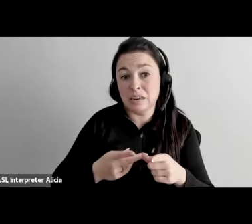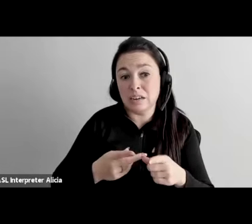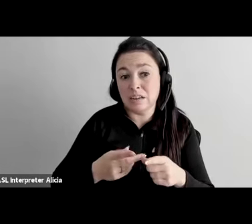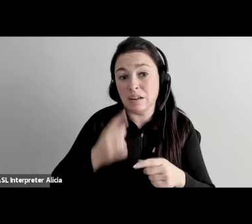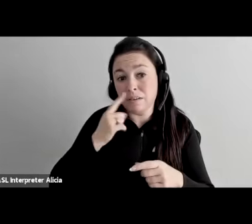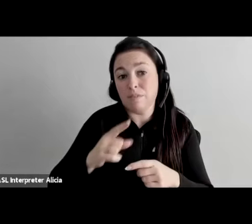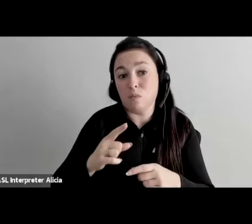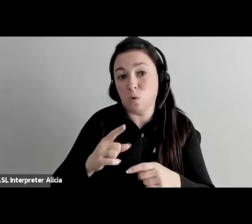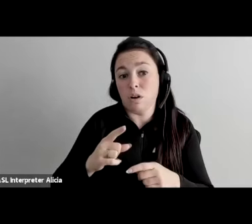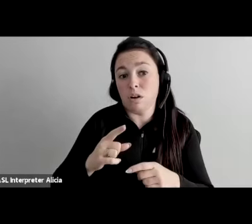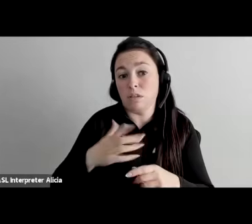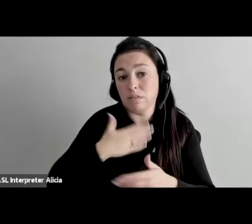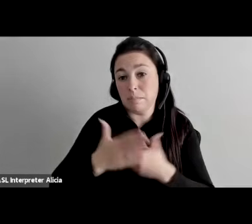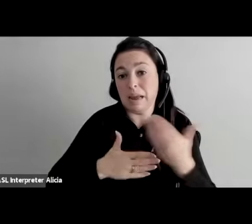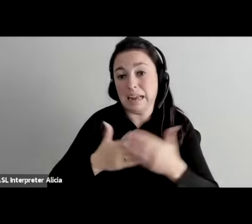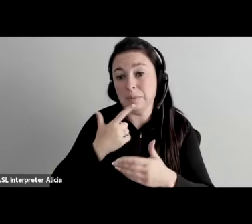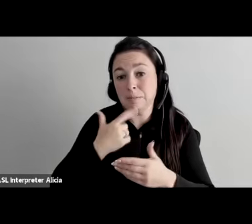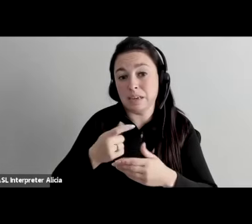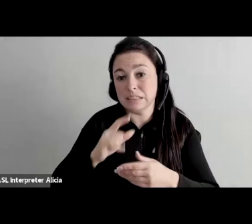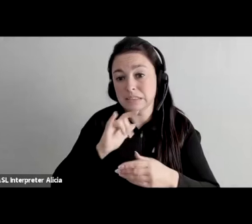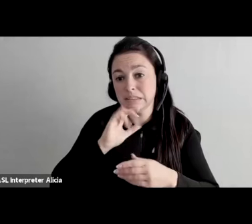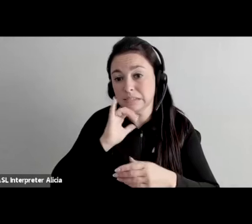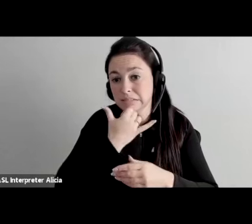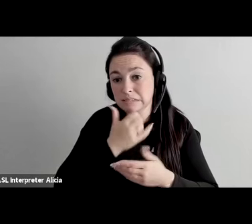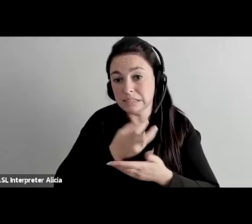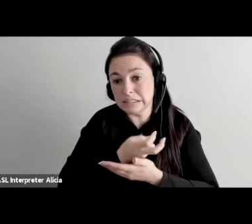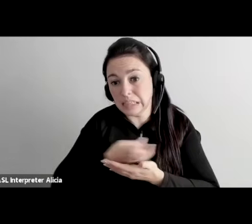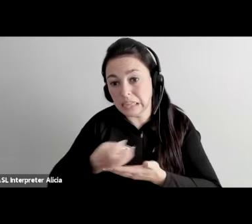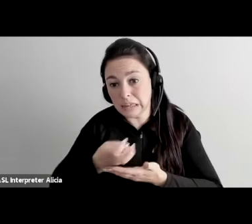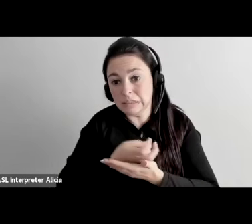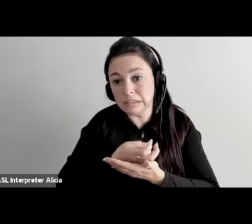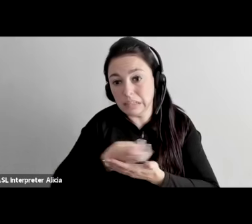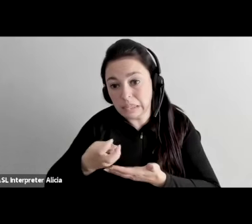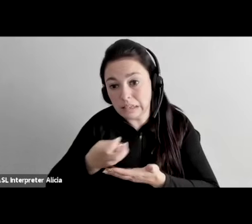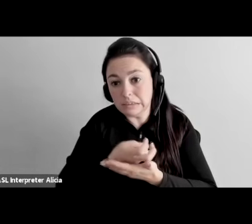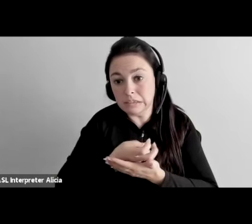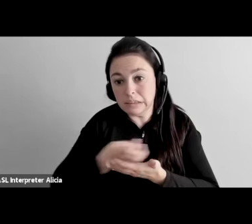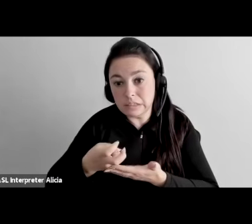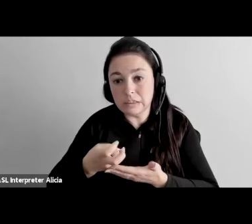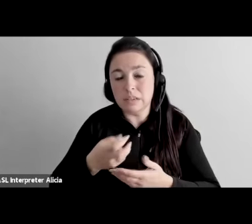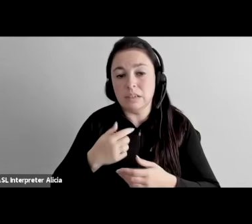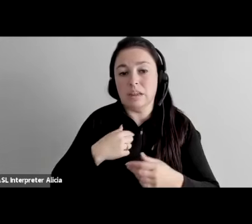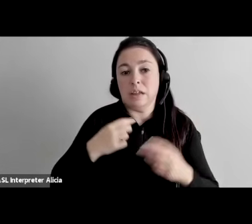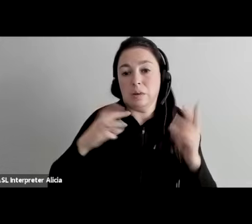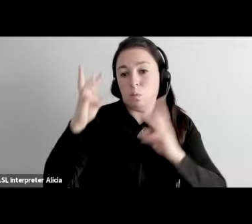It kept sliding, and everyone around me was constantly rearranging pillows and blankets.